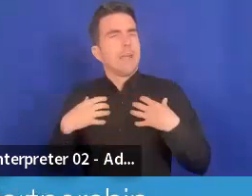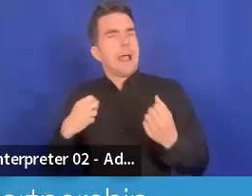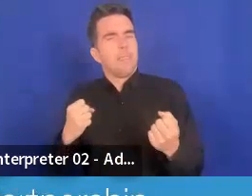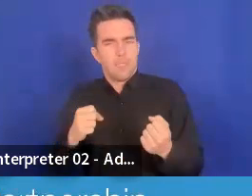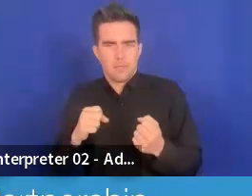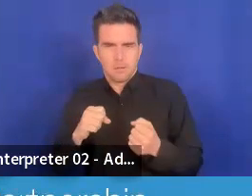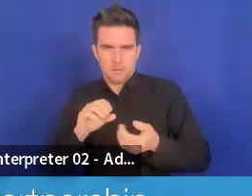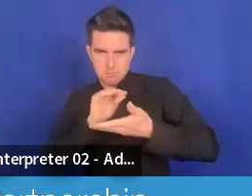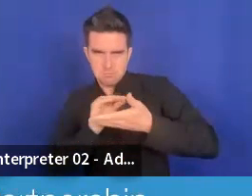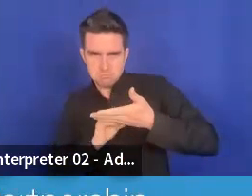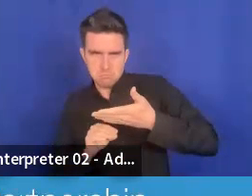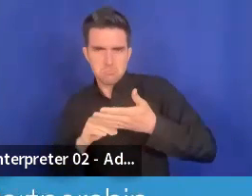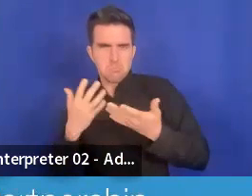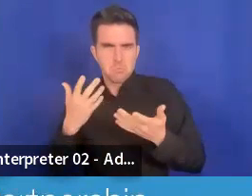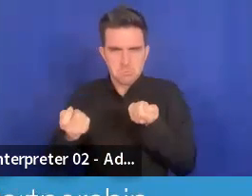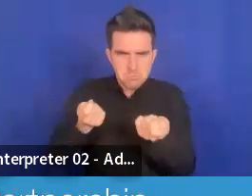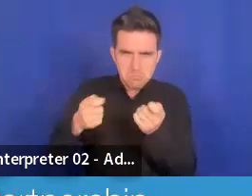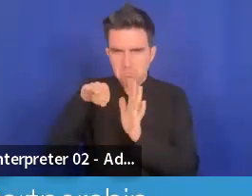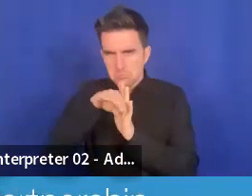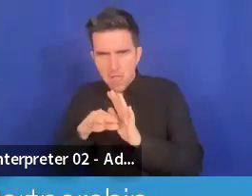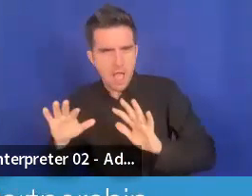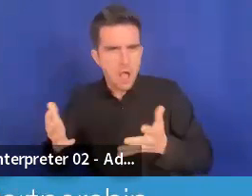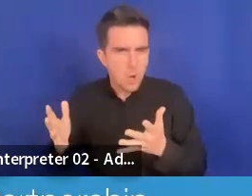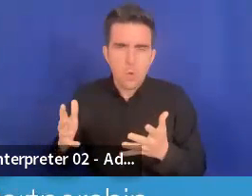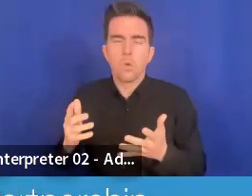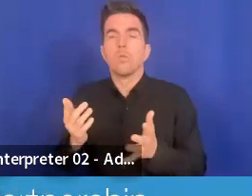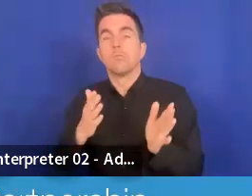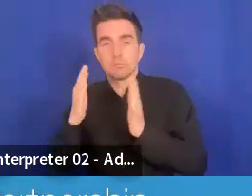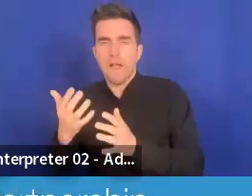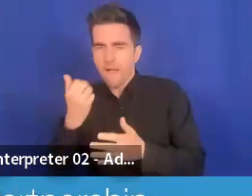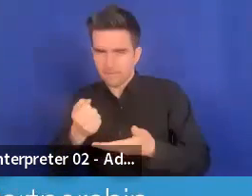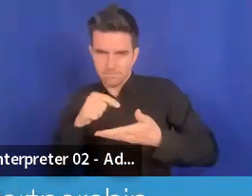that exist and trying to figure out how to address those IHR issues.